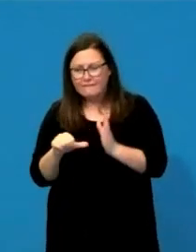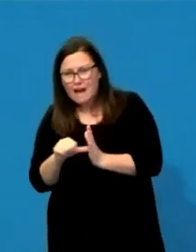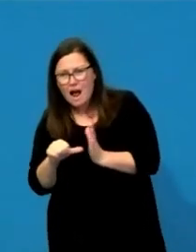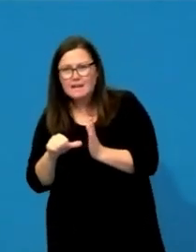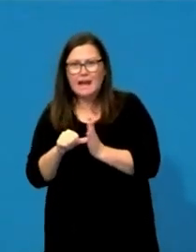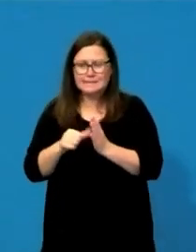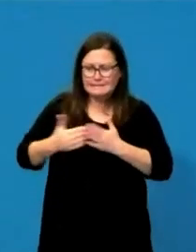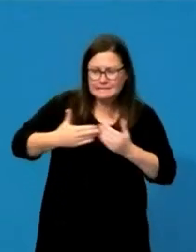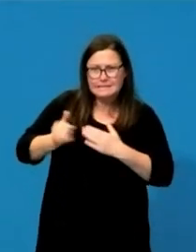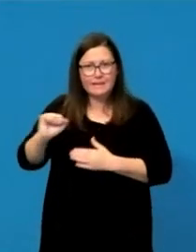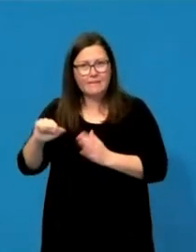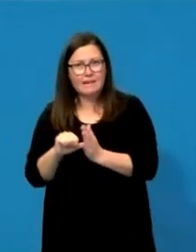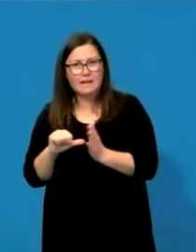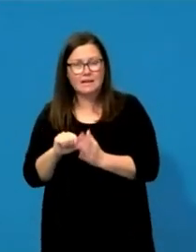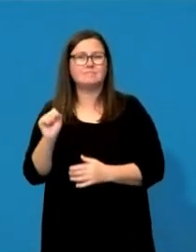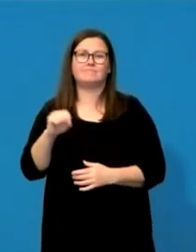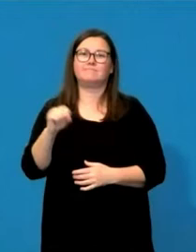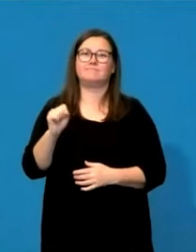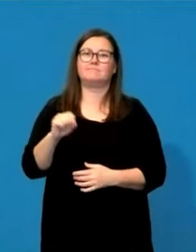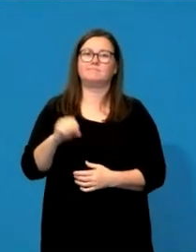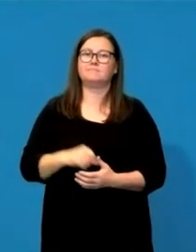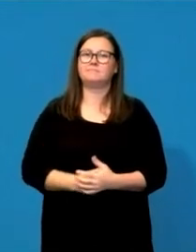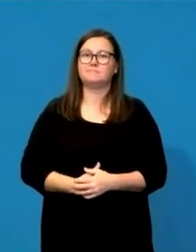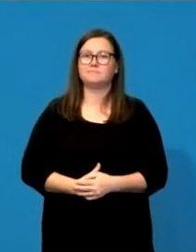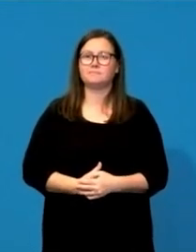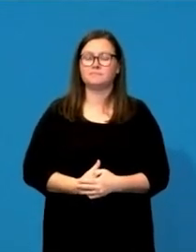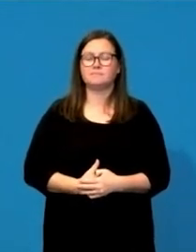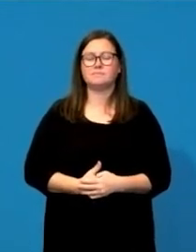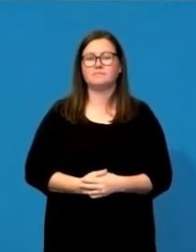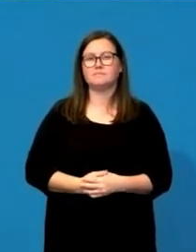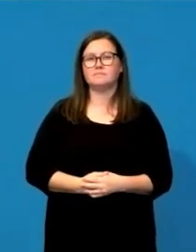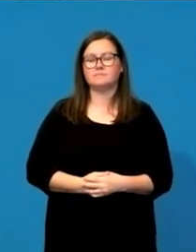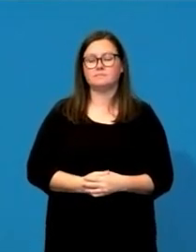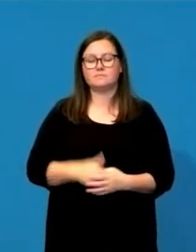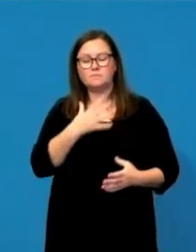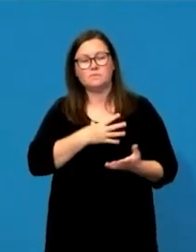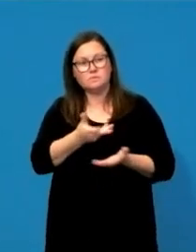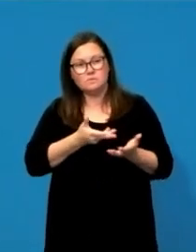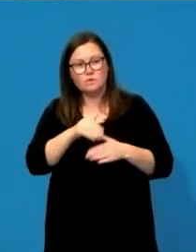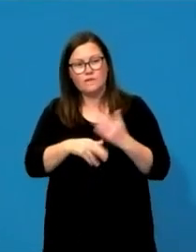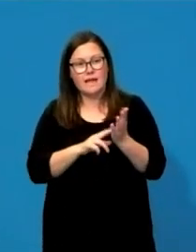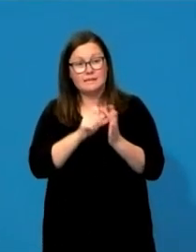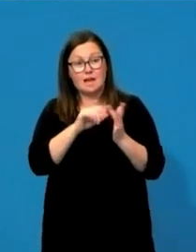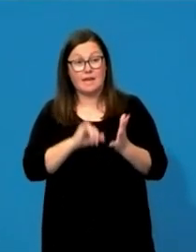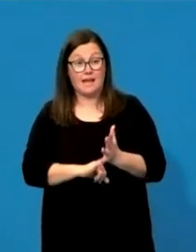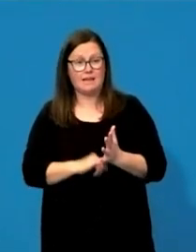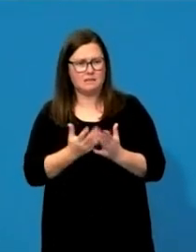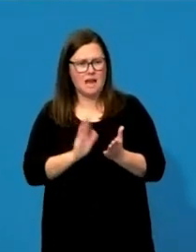So, Jazsikah, I just want to talk a little bit about the NDIS and how you came to know about them.